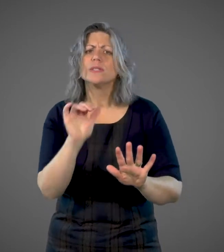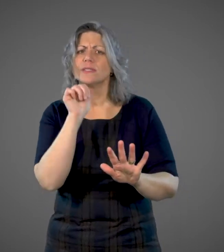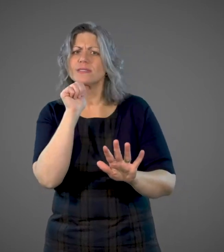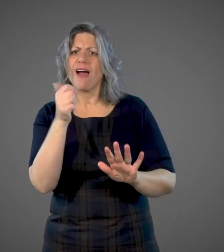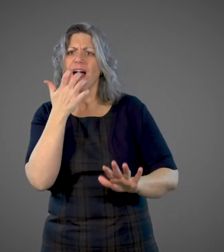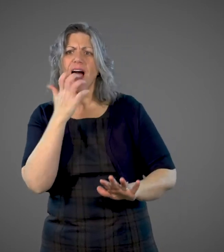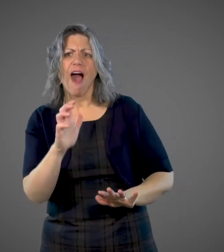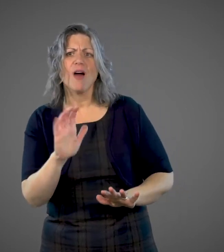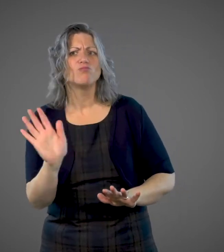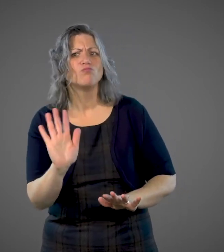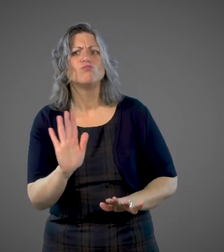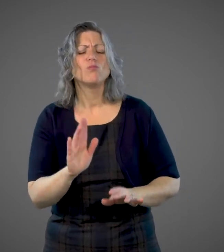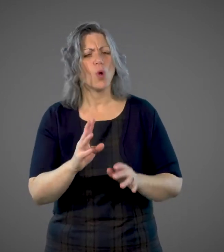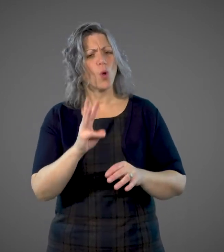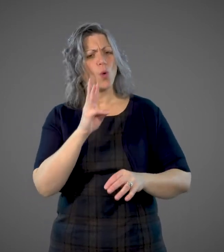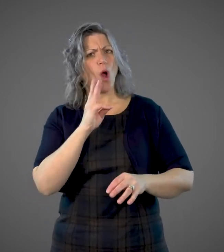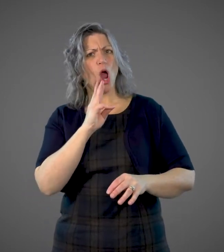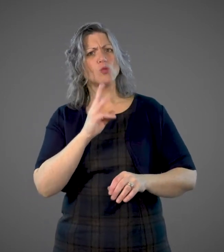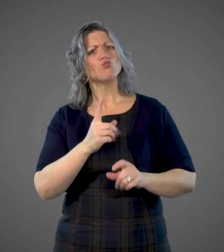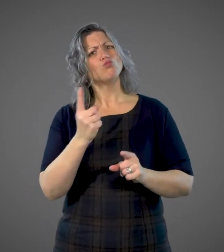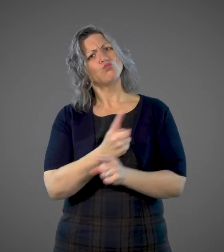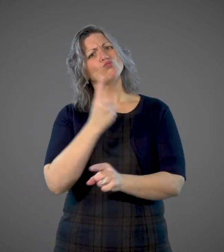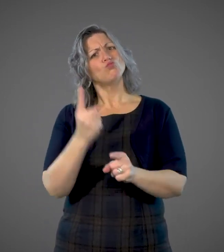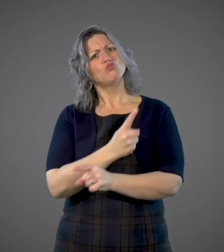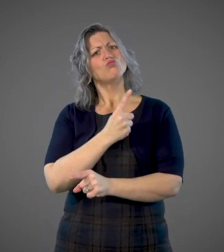and not extremely hot - can help with a fever.